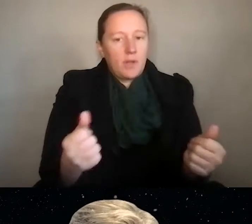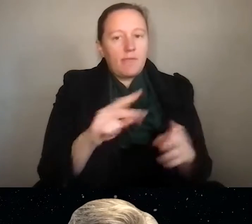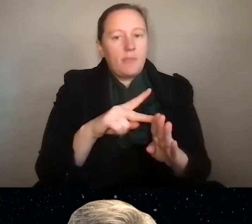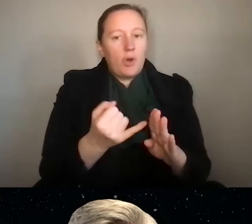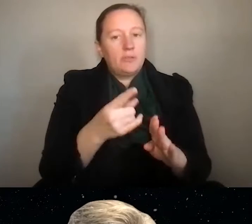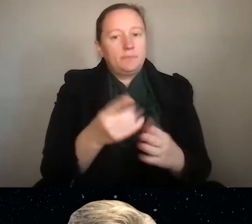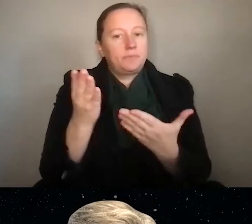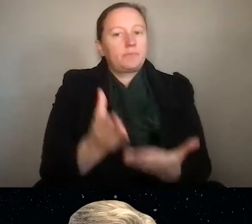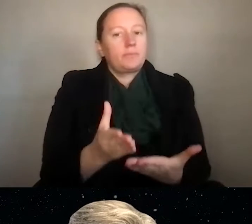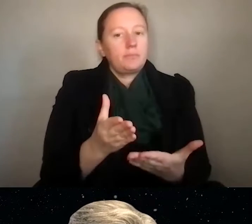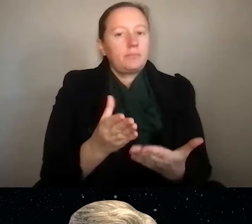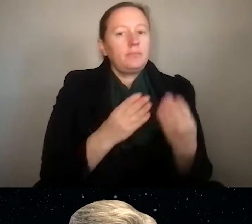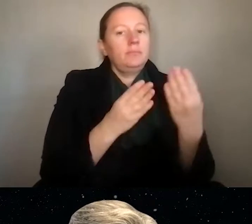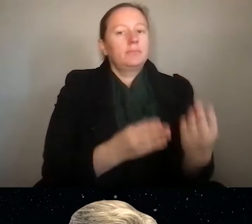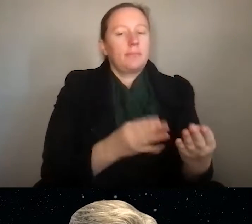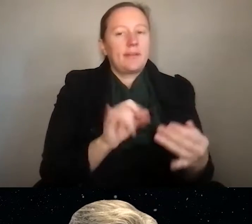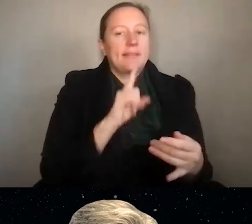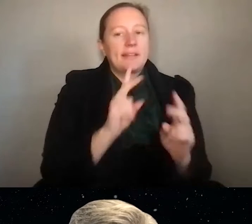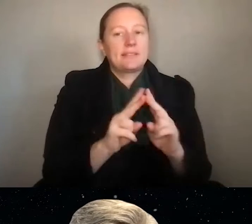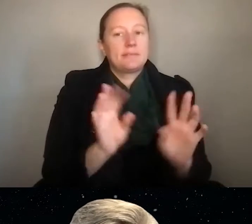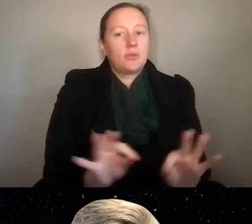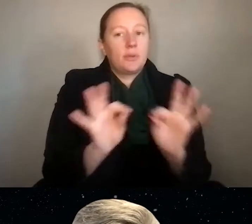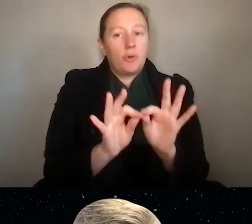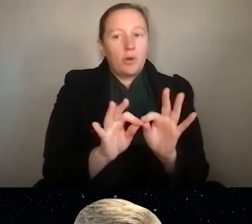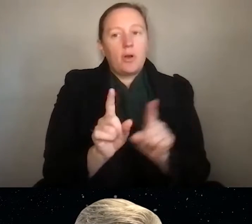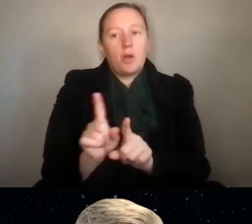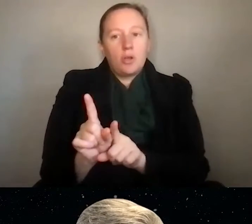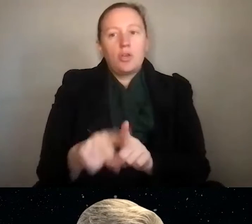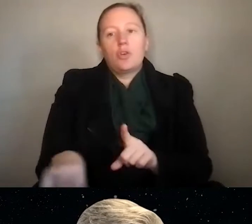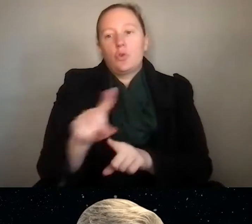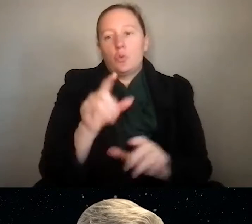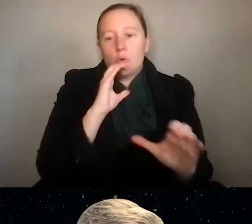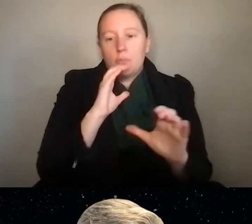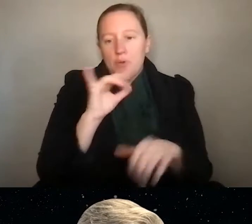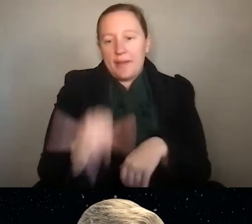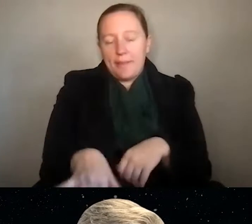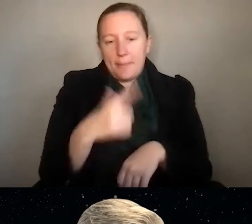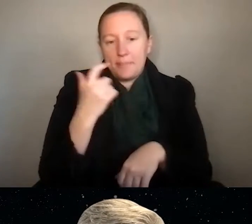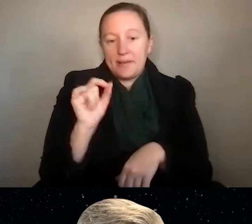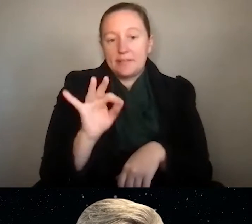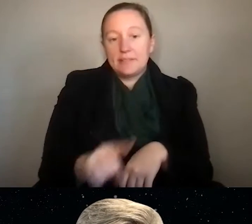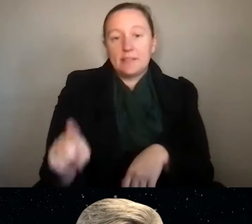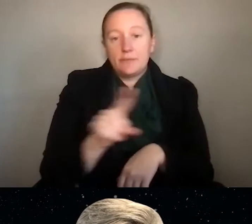That's very important that also you communicate that because if you are telling us that